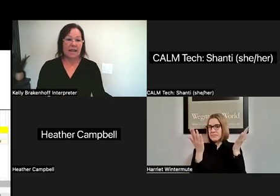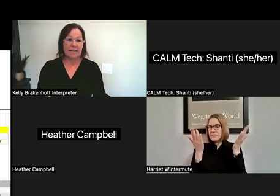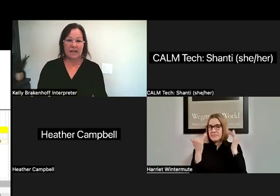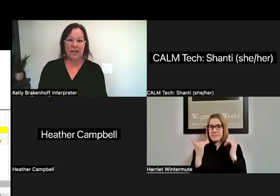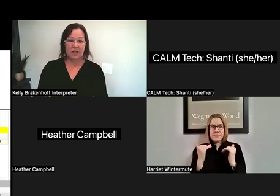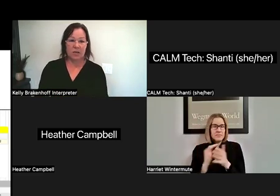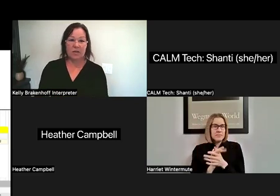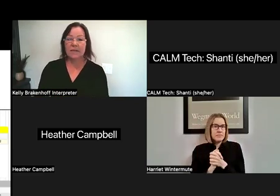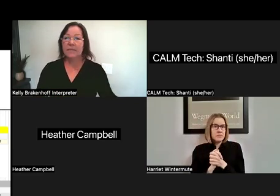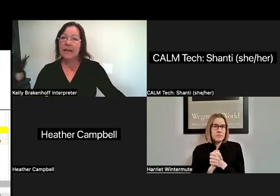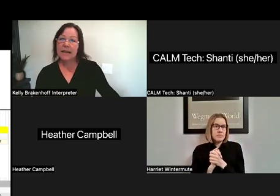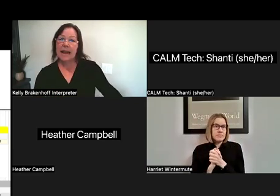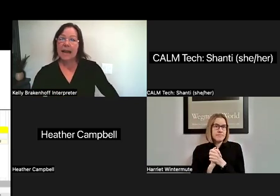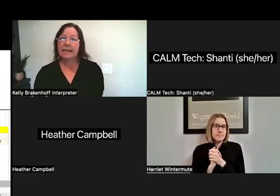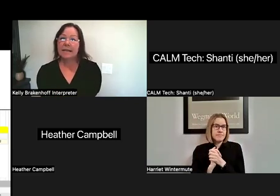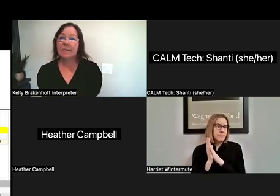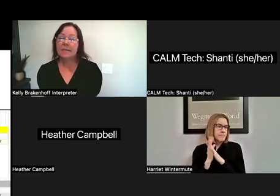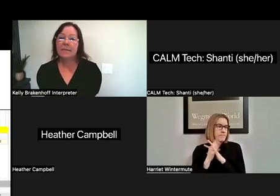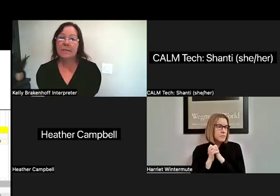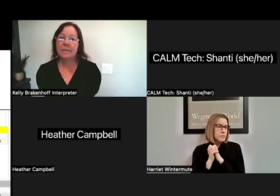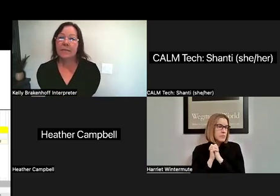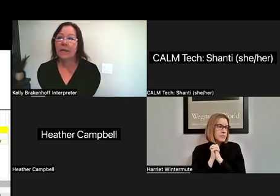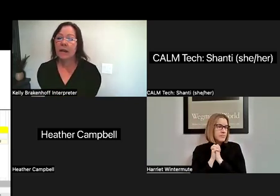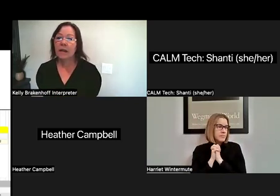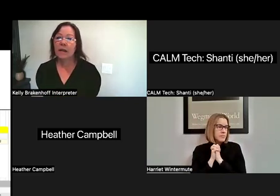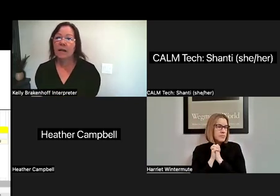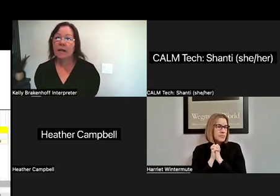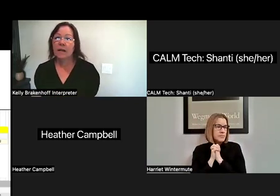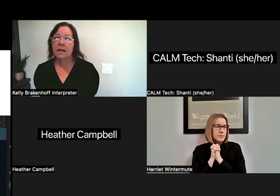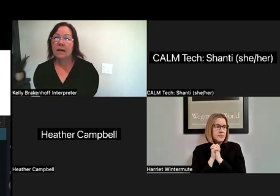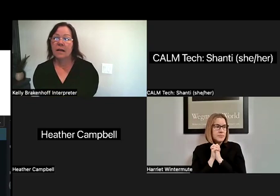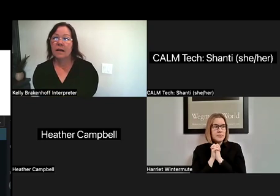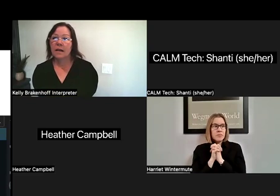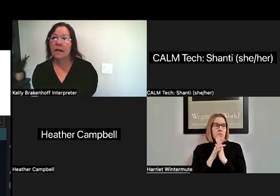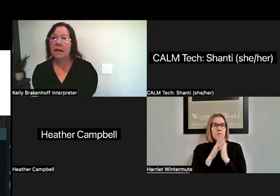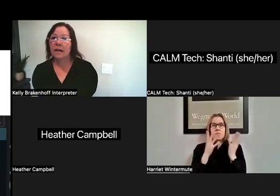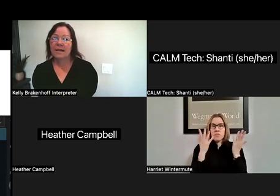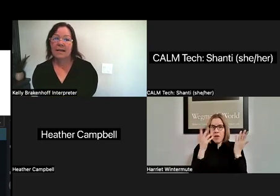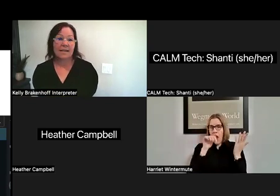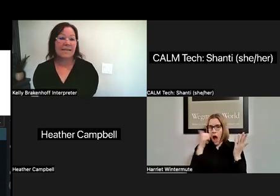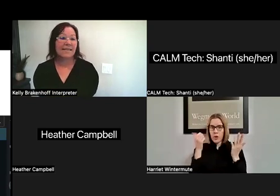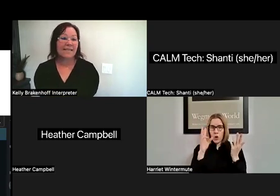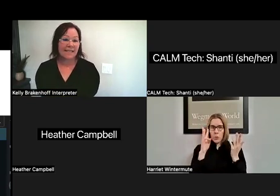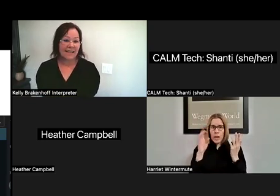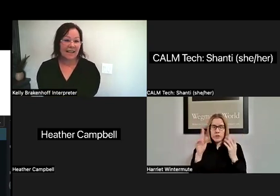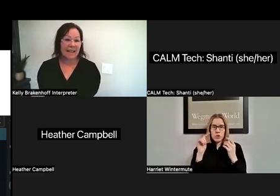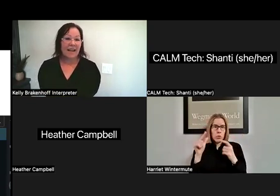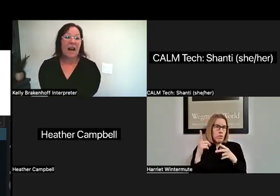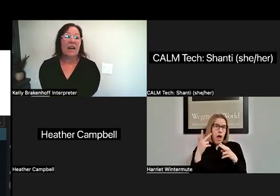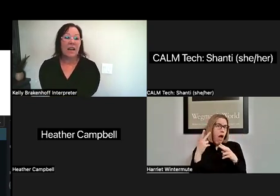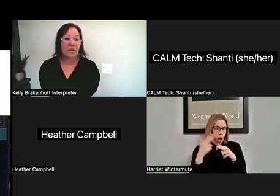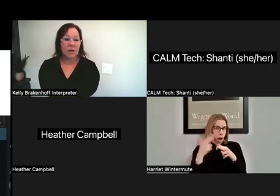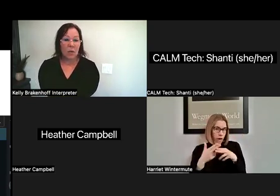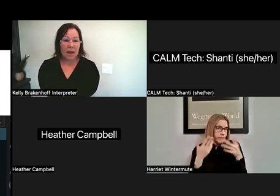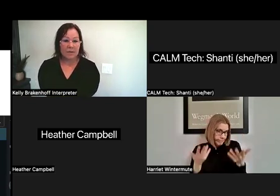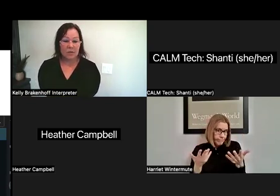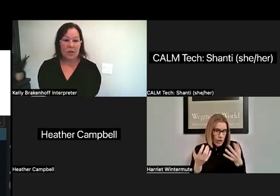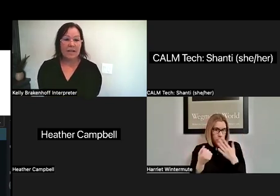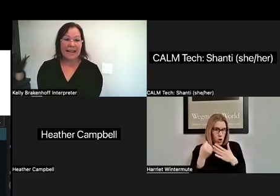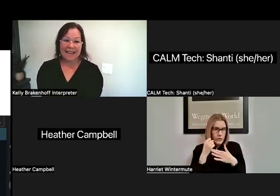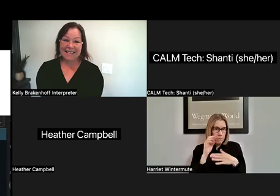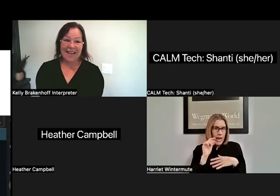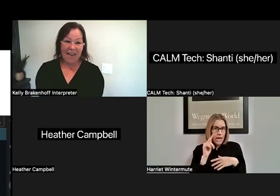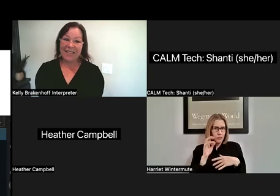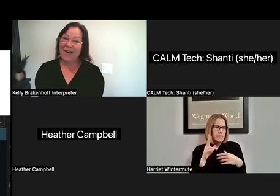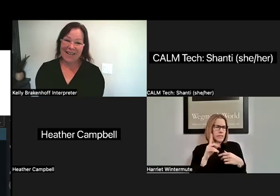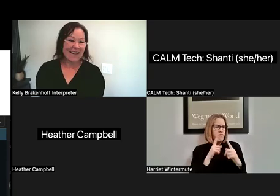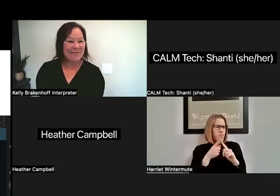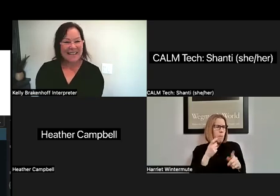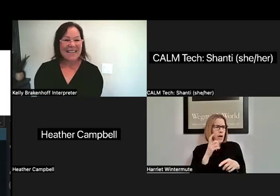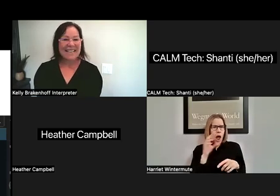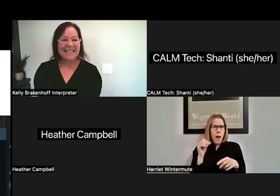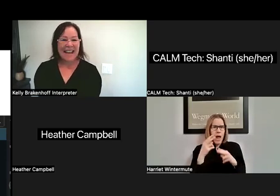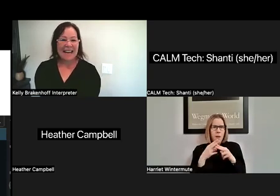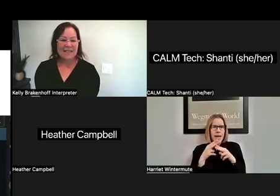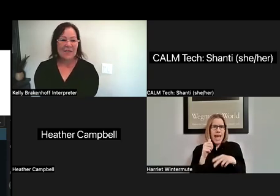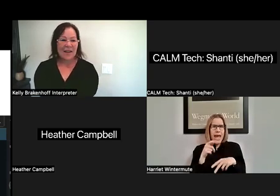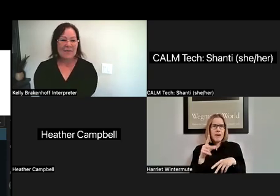as individuals. Next. Another web tool is called priority matrix. And it's from